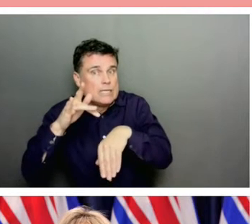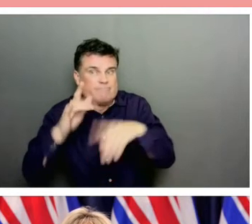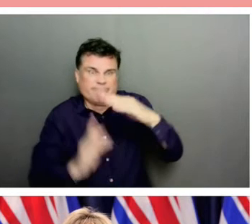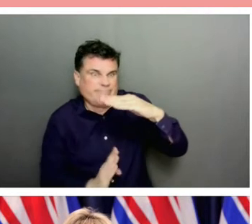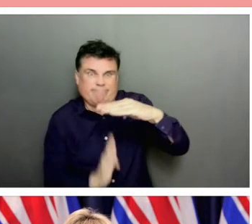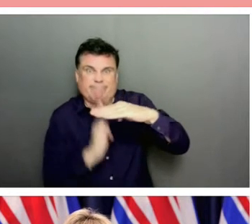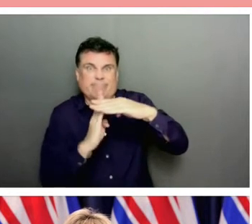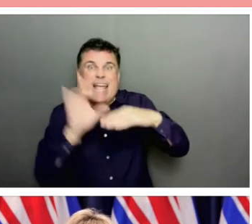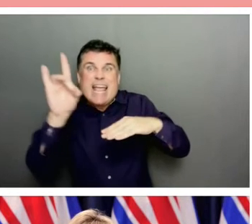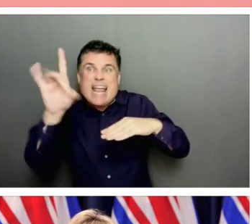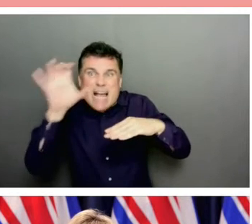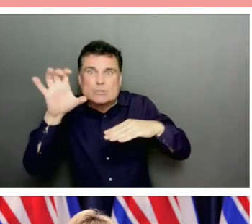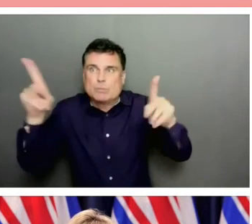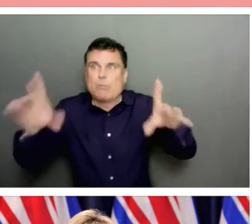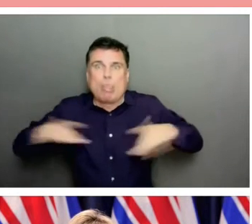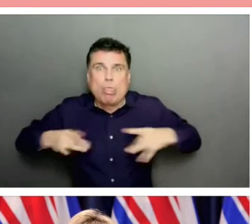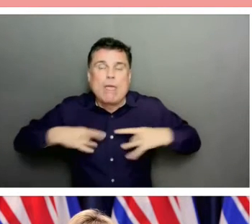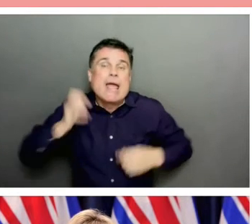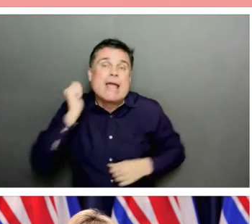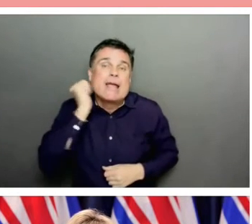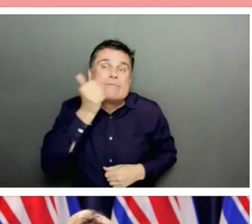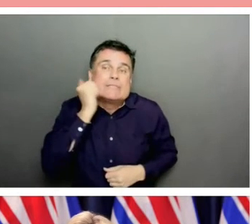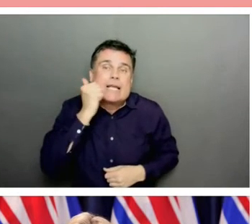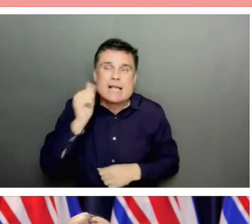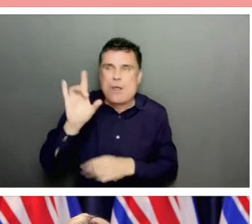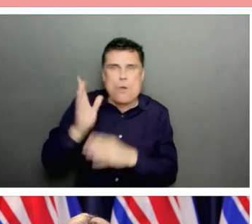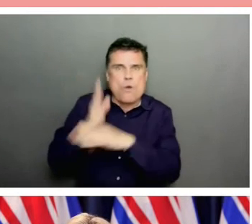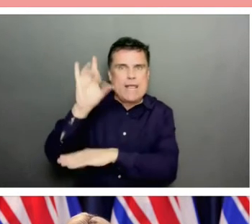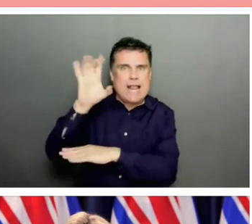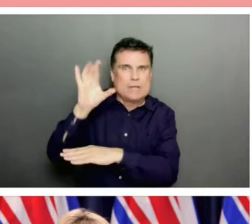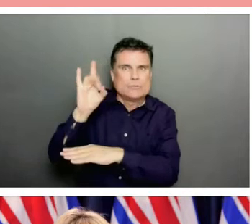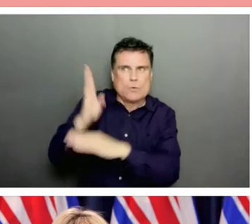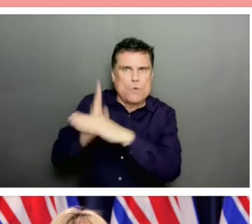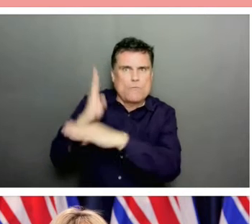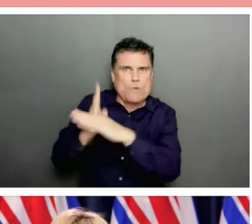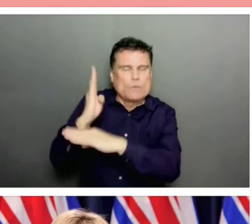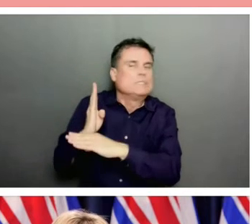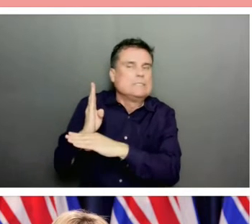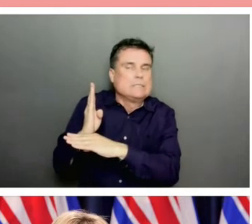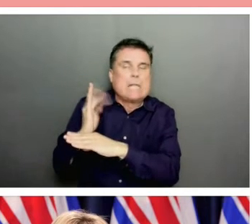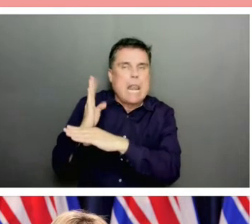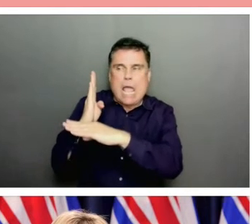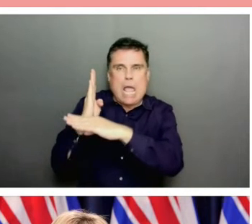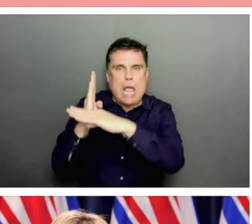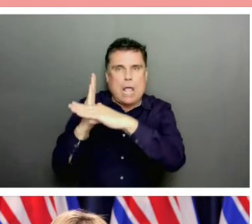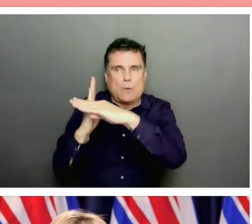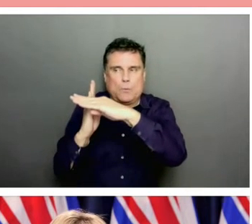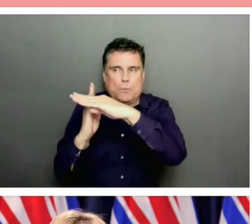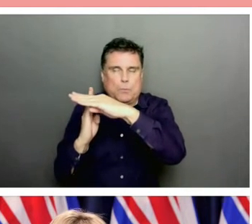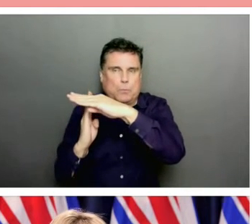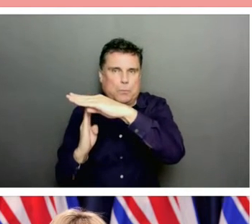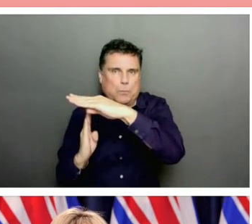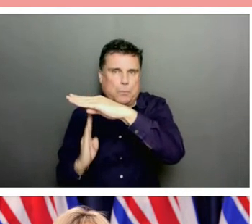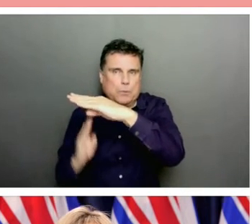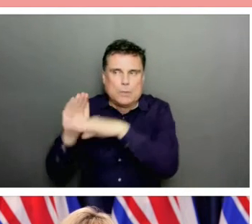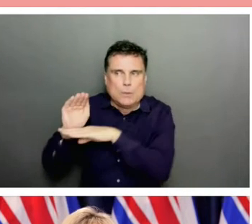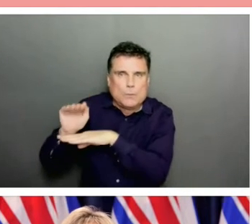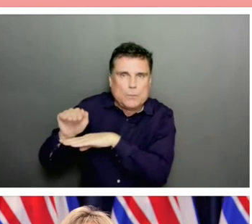that we need to be cautious because we can very easily the scenarios that the model shows us is that it